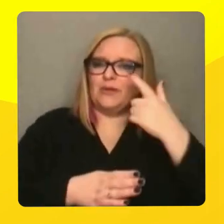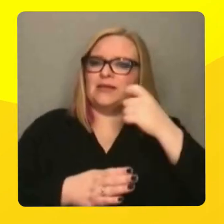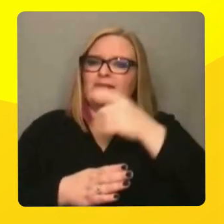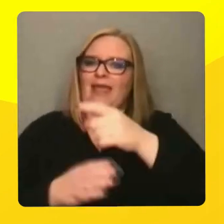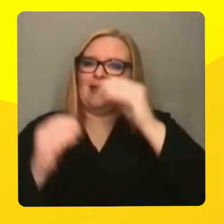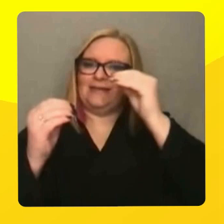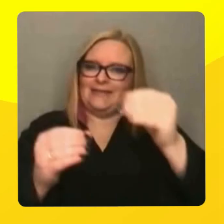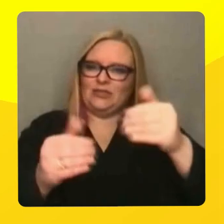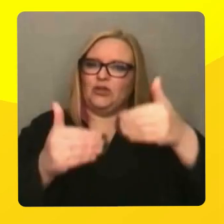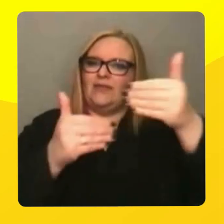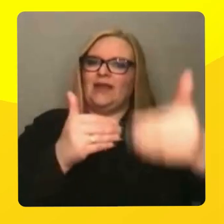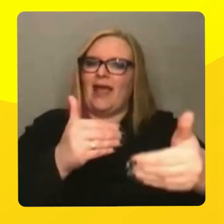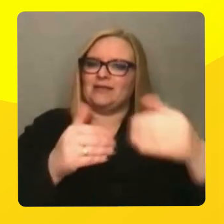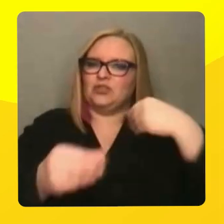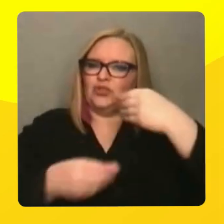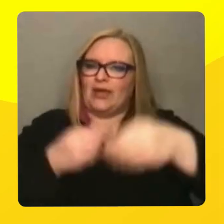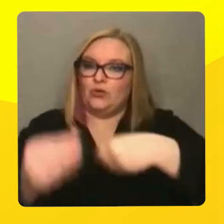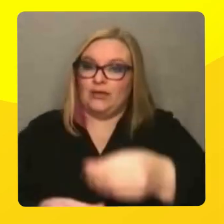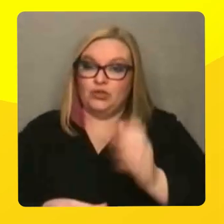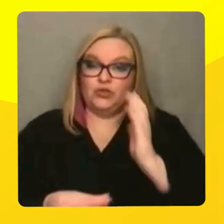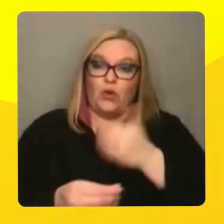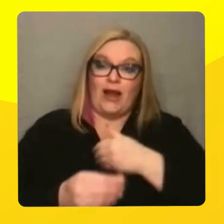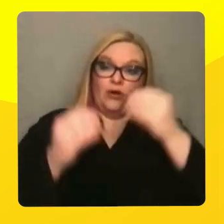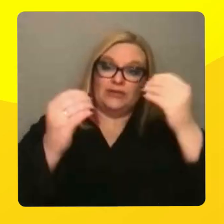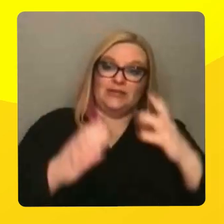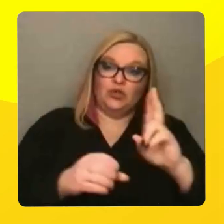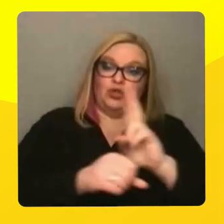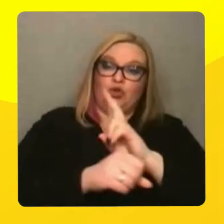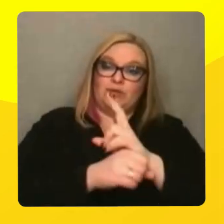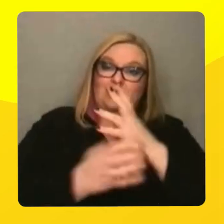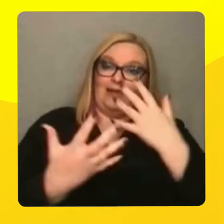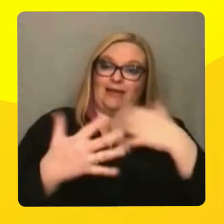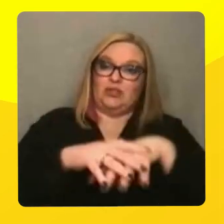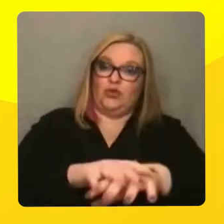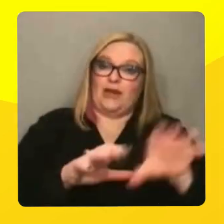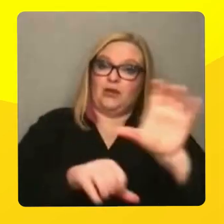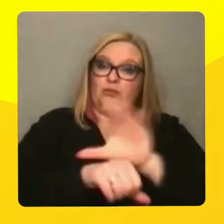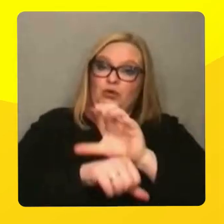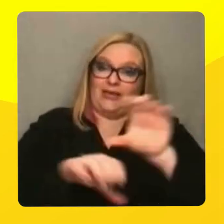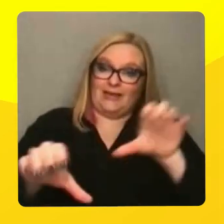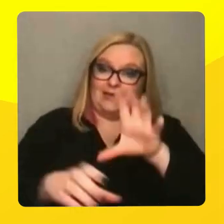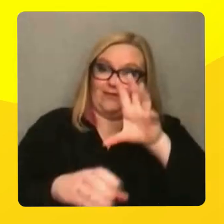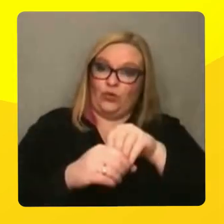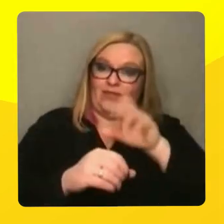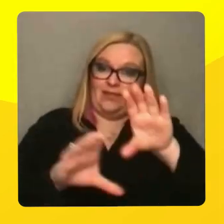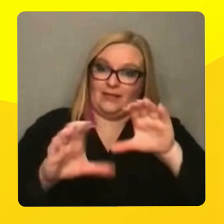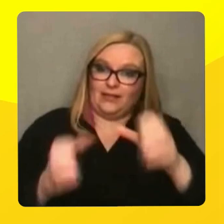So when our teachers use integrated computing activities in their class, their students learn CS too.